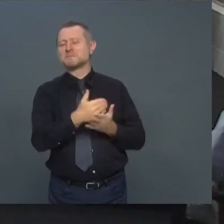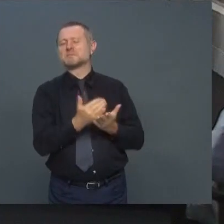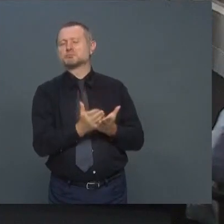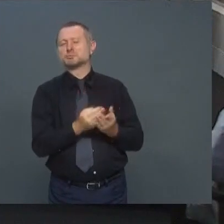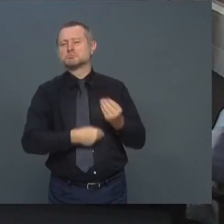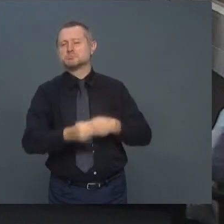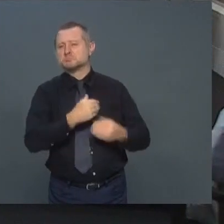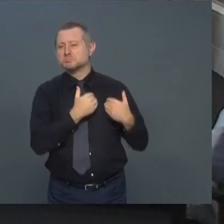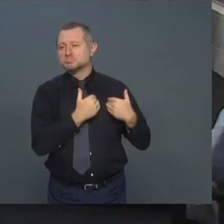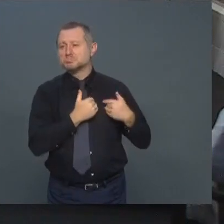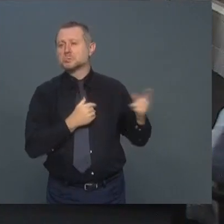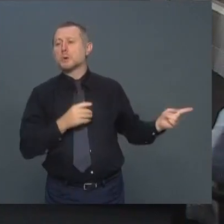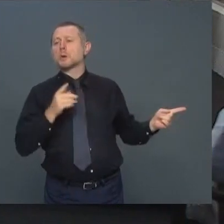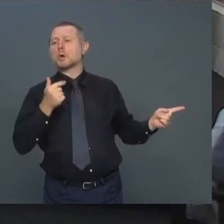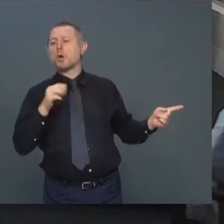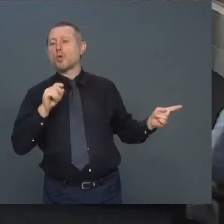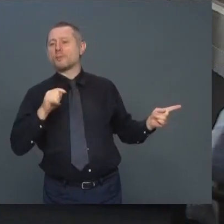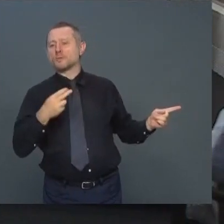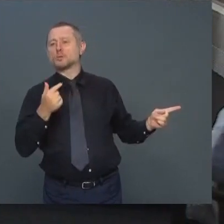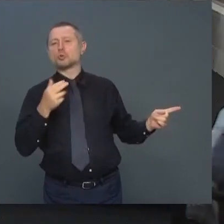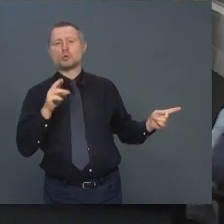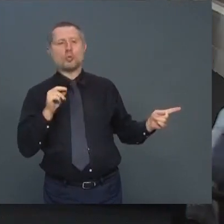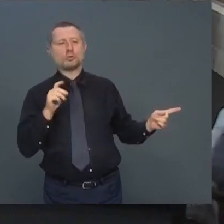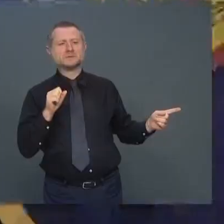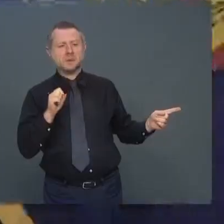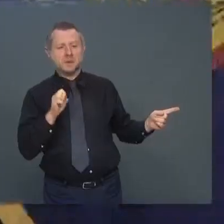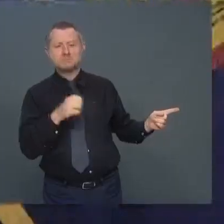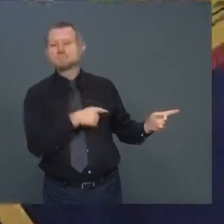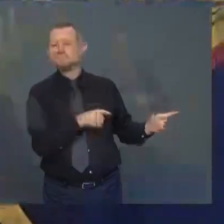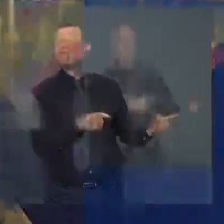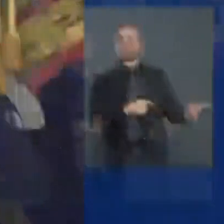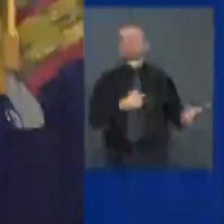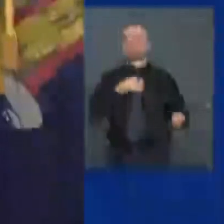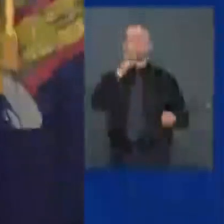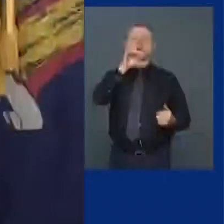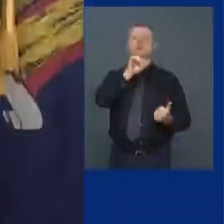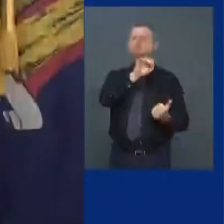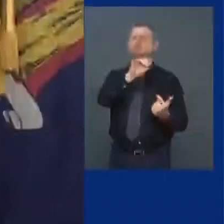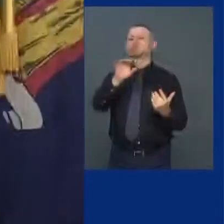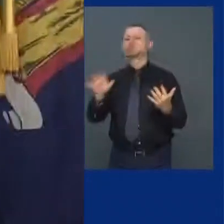IN PUBLIC SERVICE? YOU DO A PRESS CONFERENCE WITH